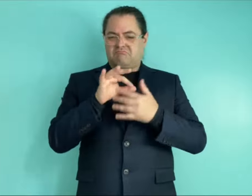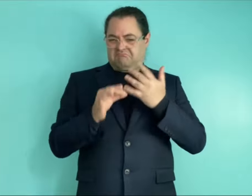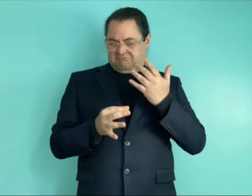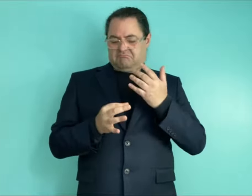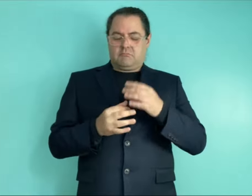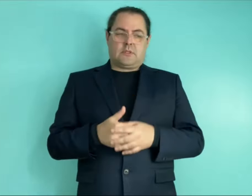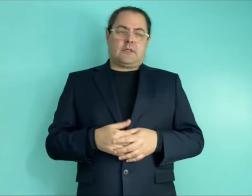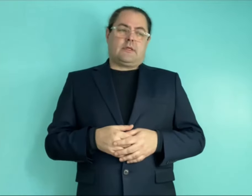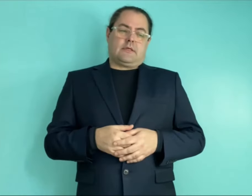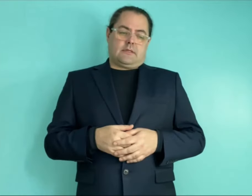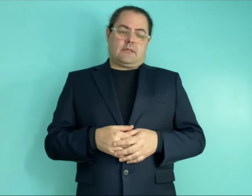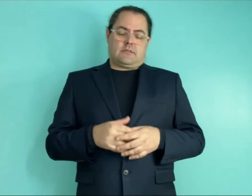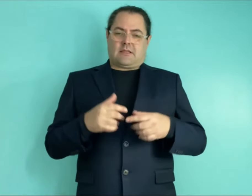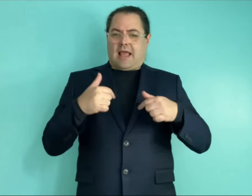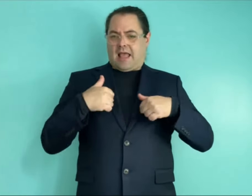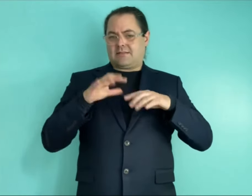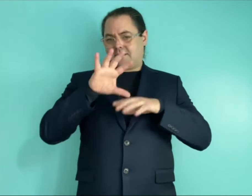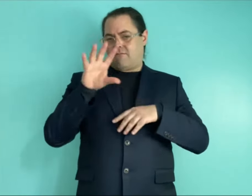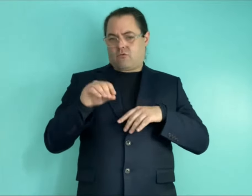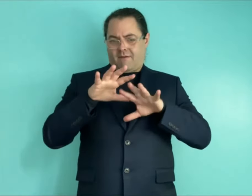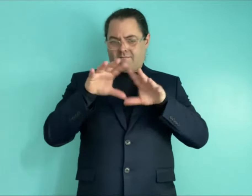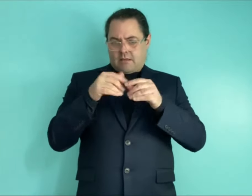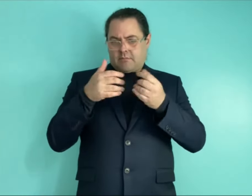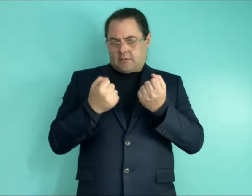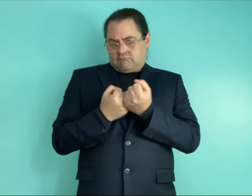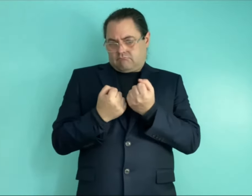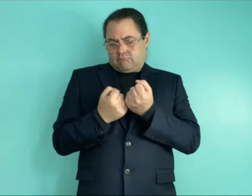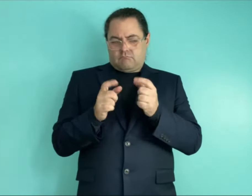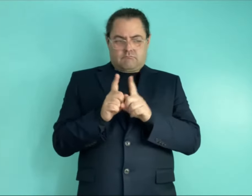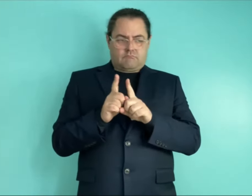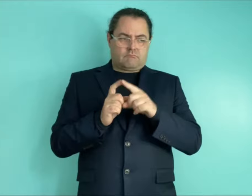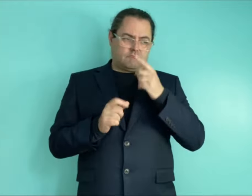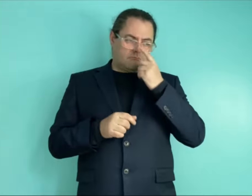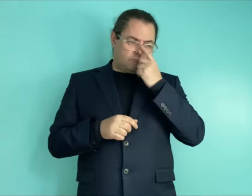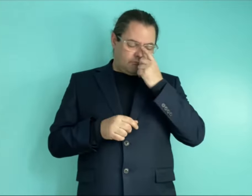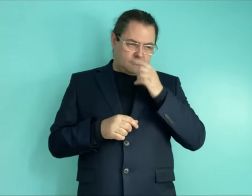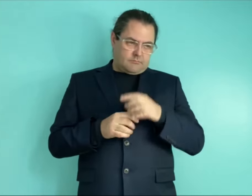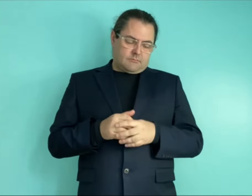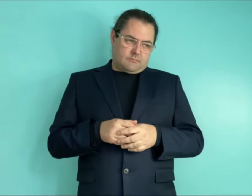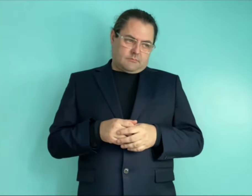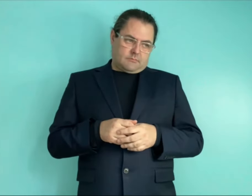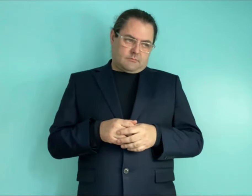I'm driving, of course, my main one that I started here a few years back. So on disability